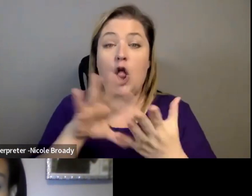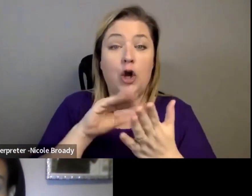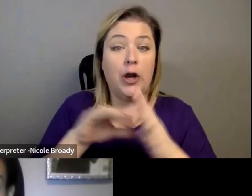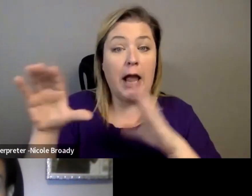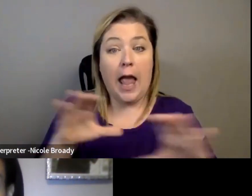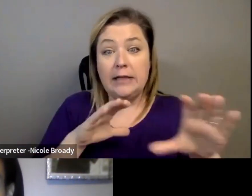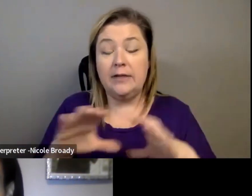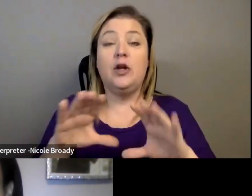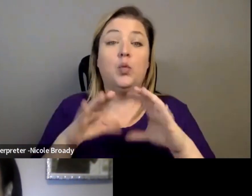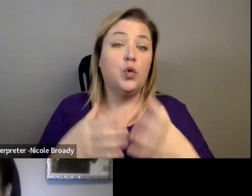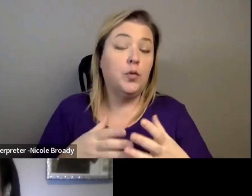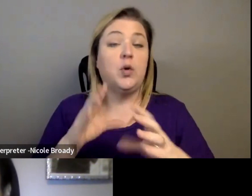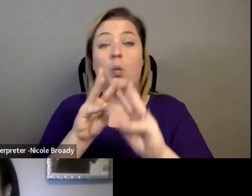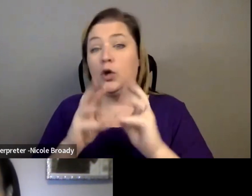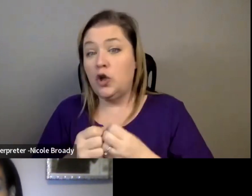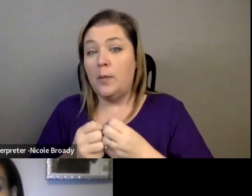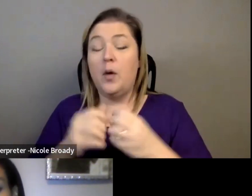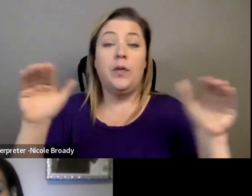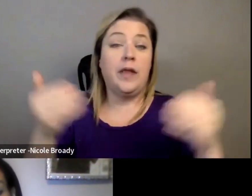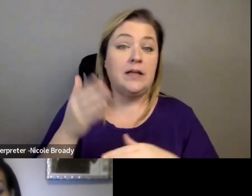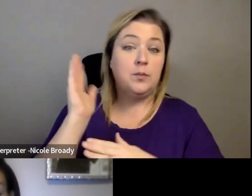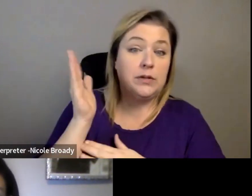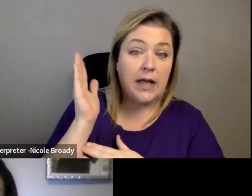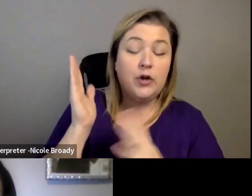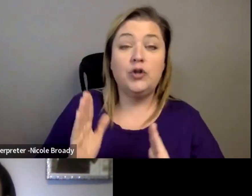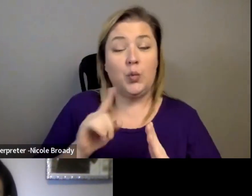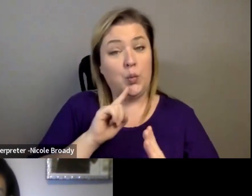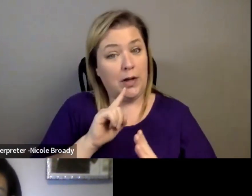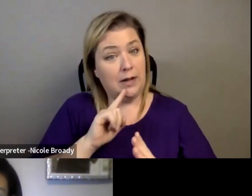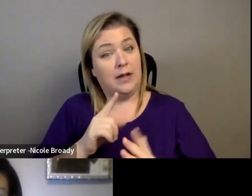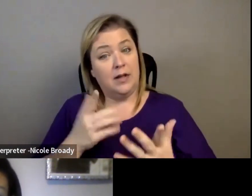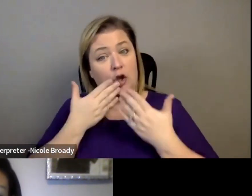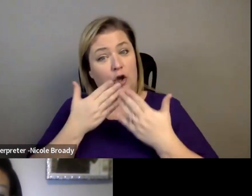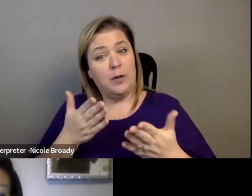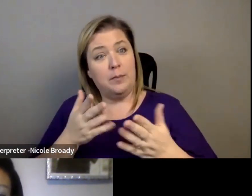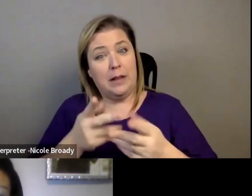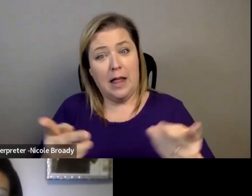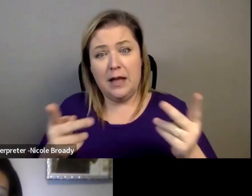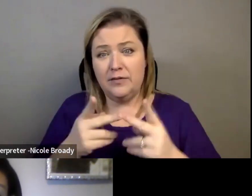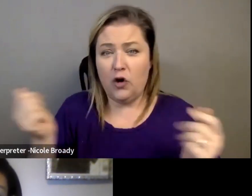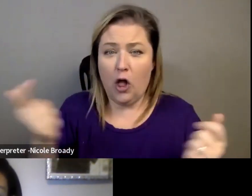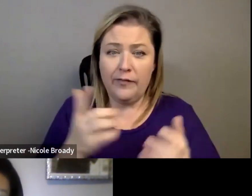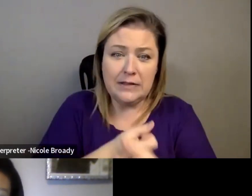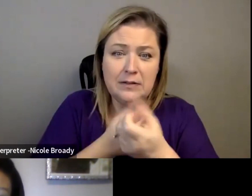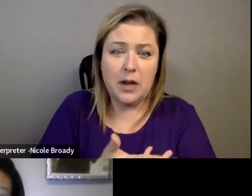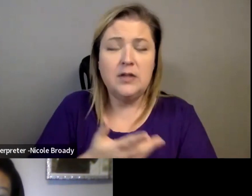workshops with special guest presenter. And it has truly been a great outlet for us all. We have all virtually bonded create